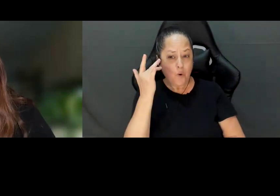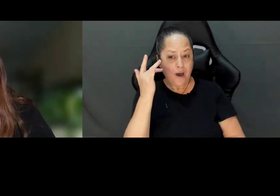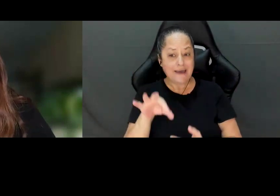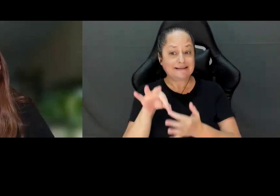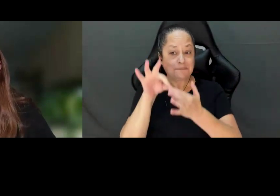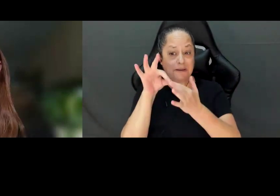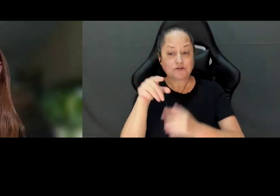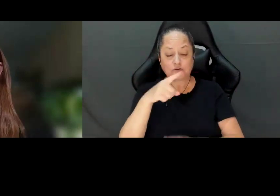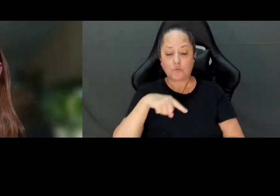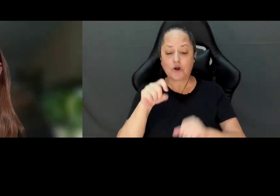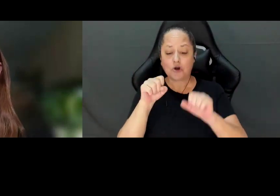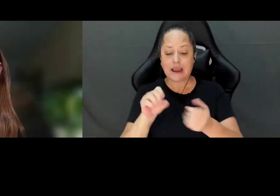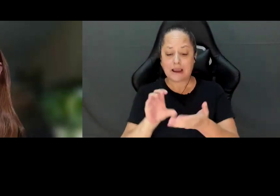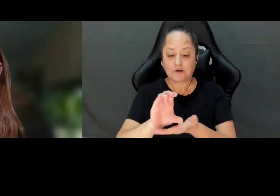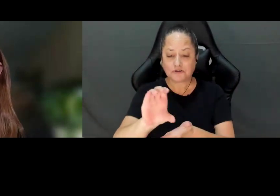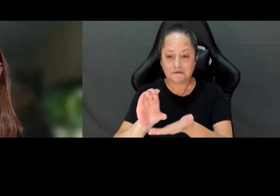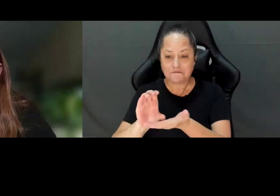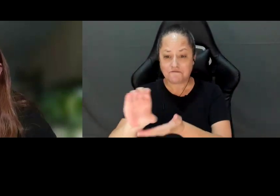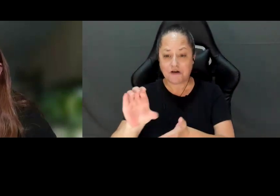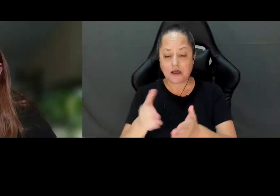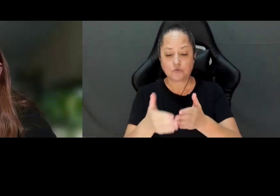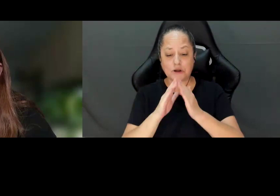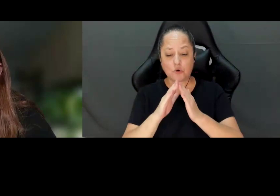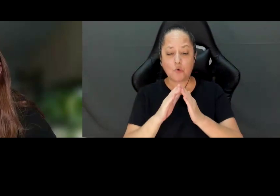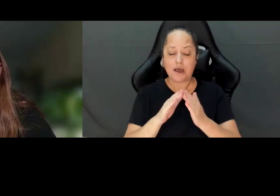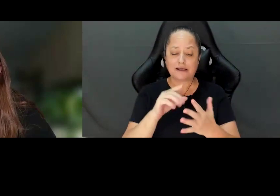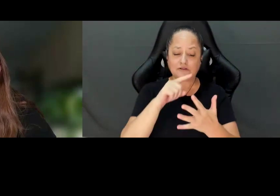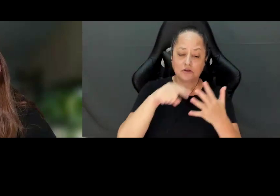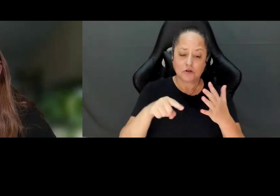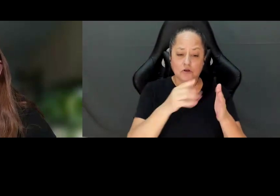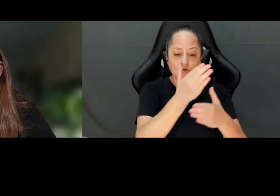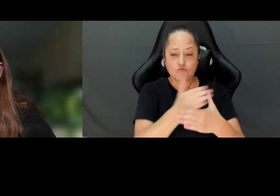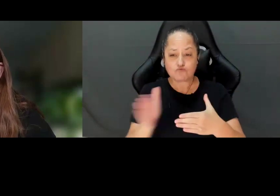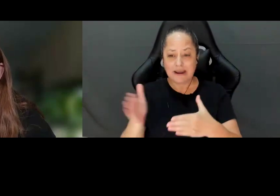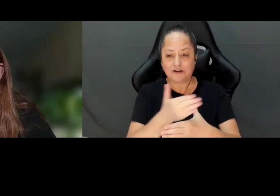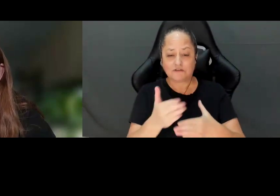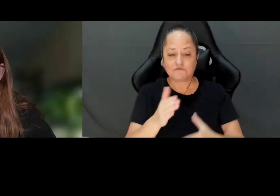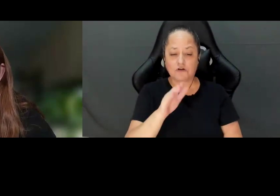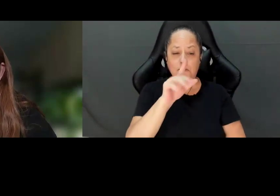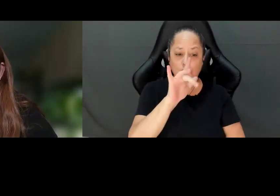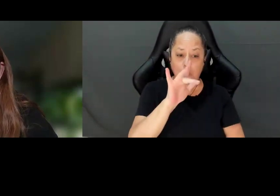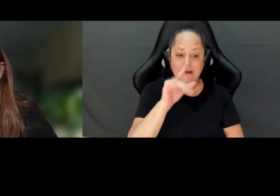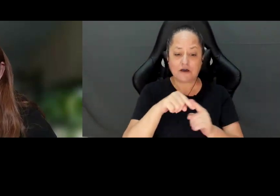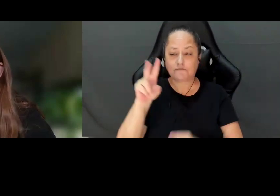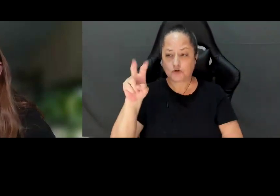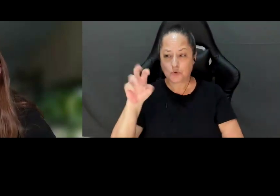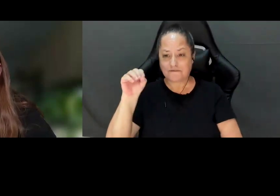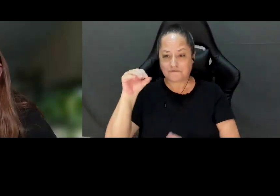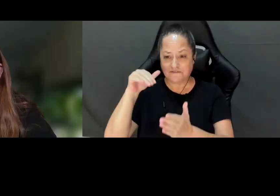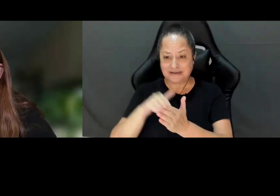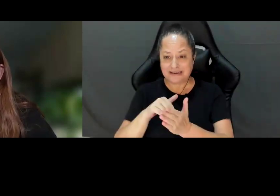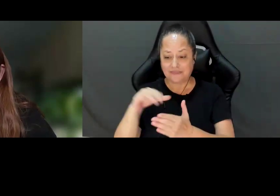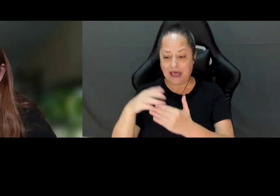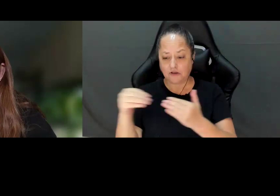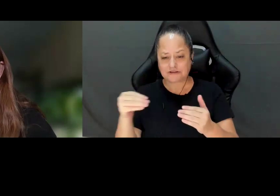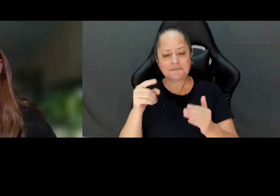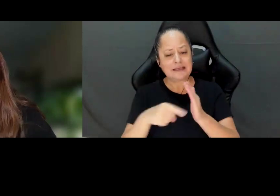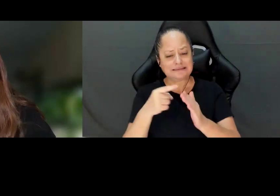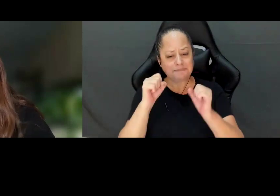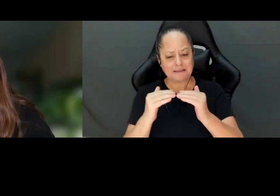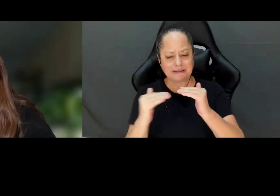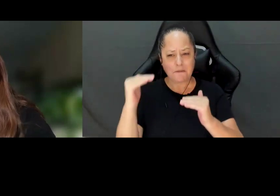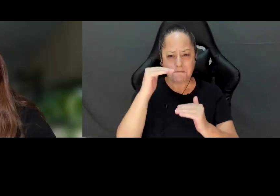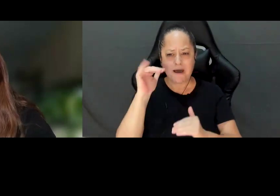So we are able to fund requests ranging from 25 to 250,000 dollars.